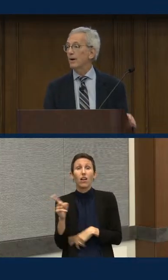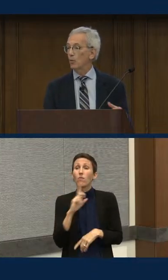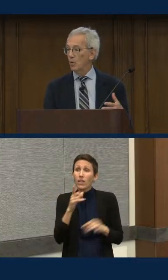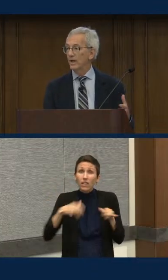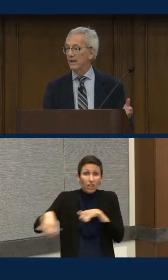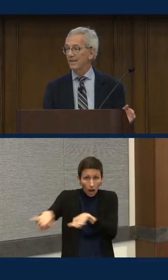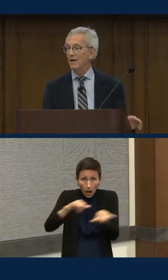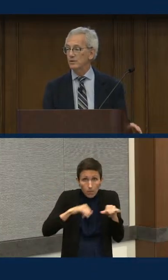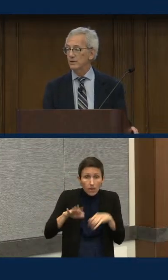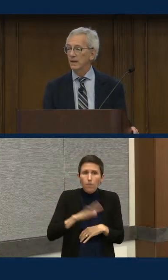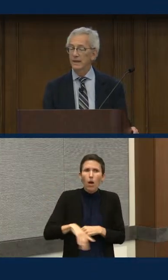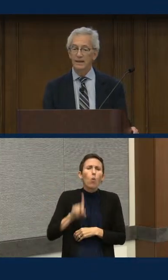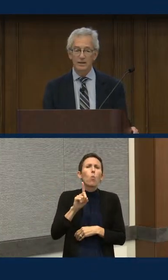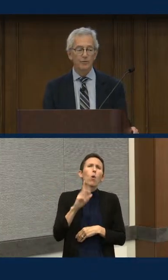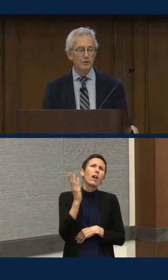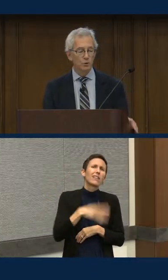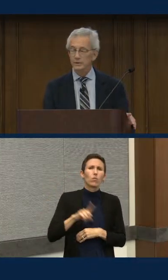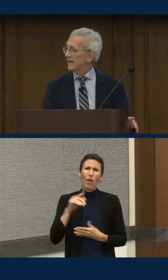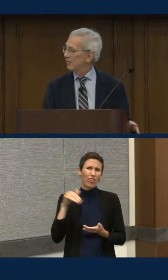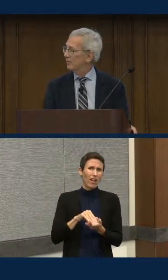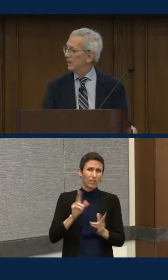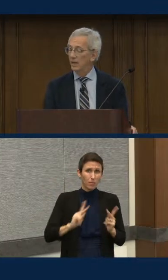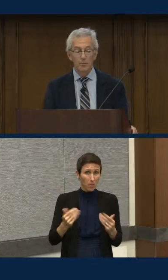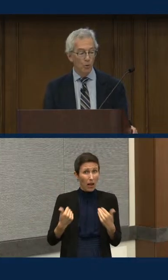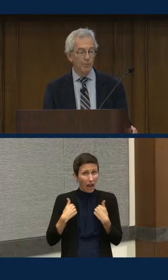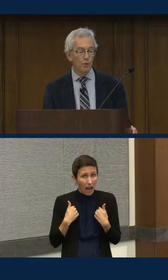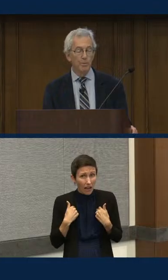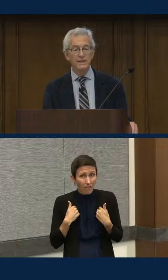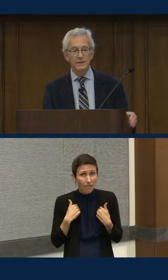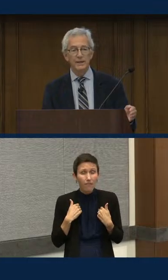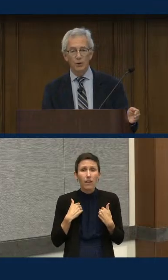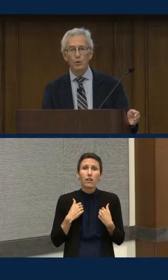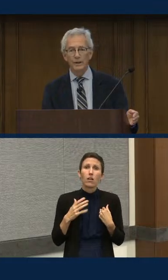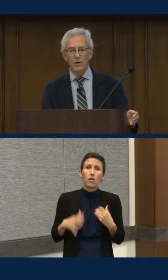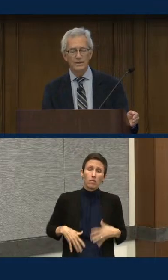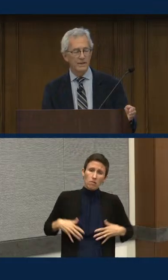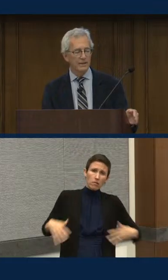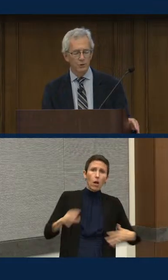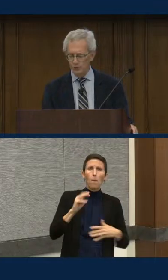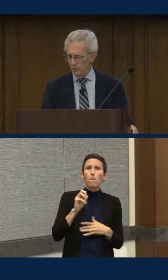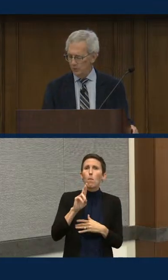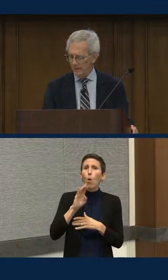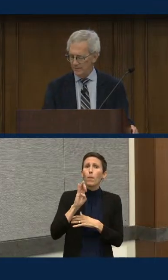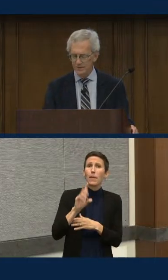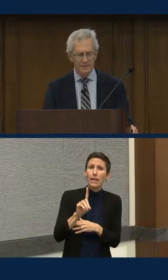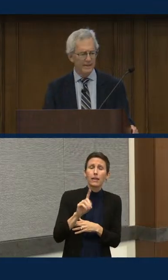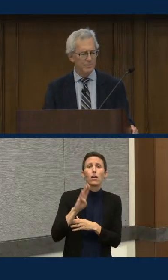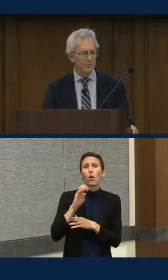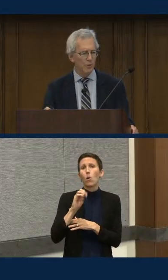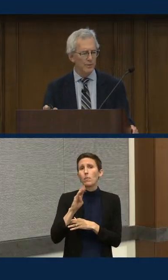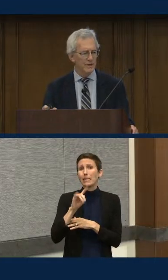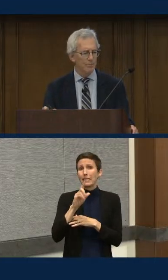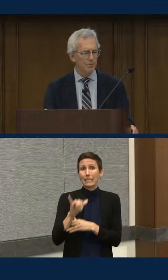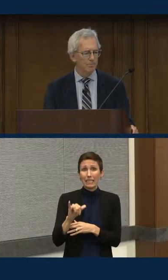this a thousand individuals have morbid obesity early on set due to mutations in the MC4